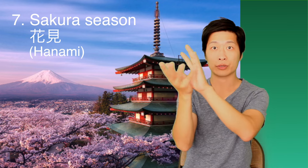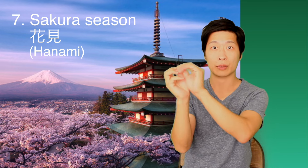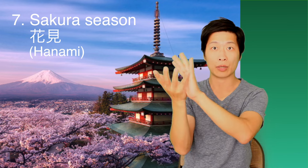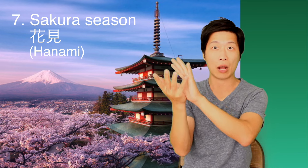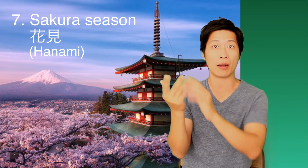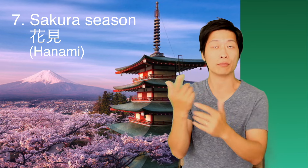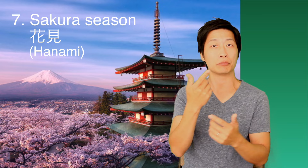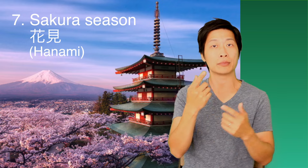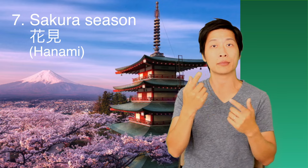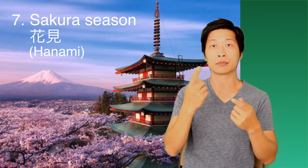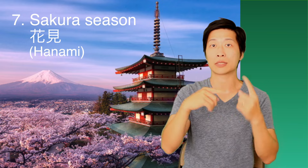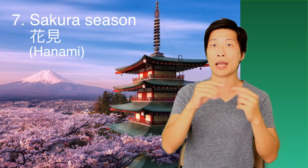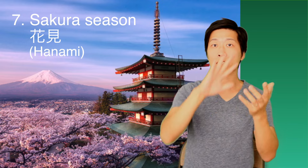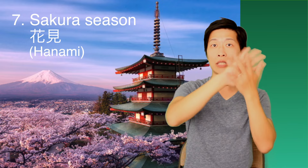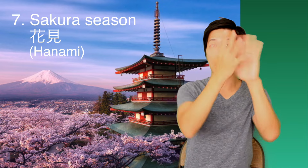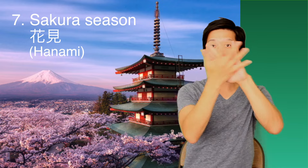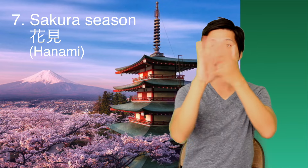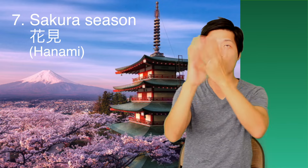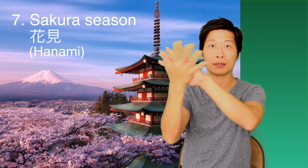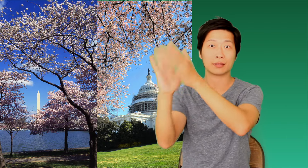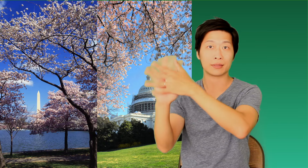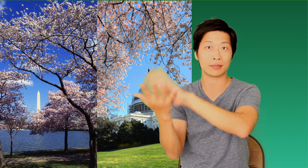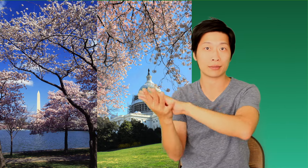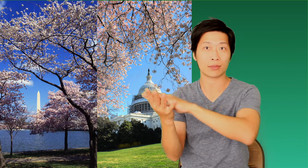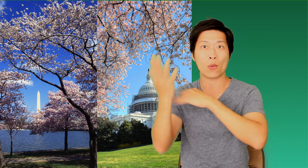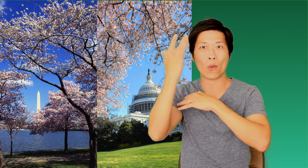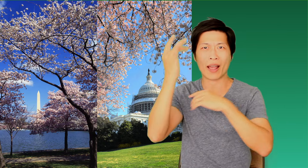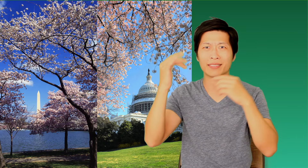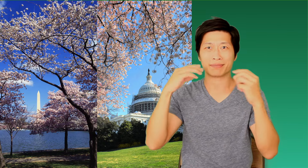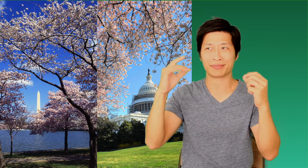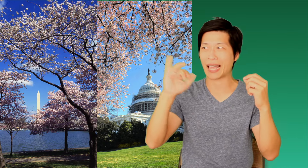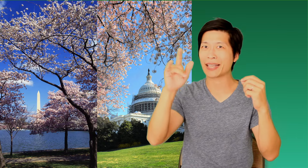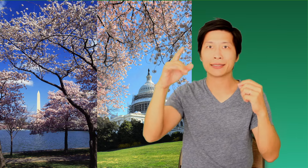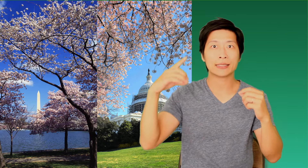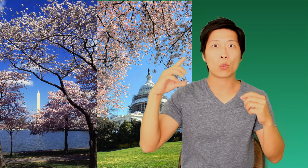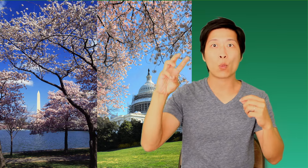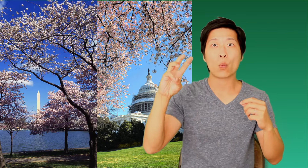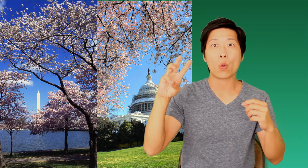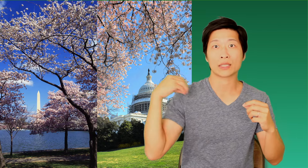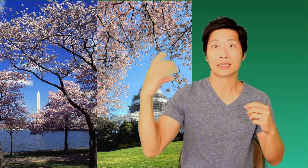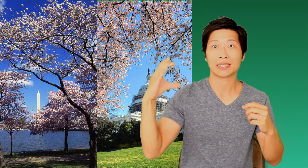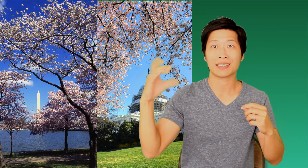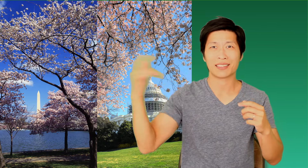"Hanami" and the same thing in what they have in